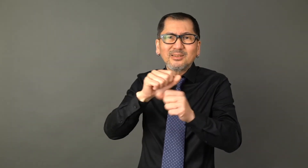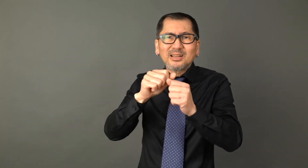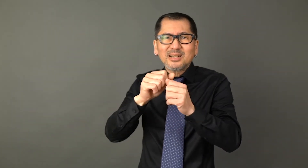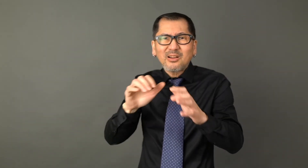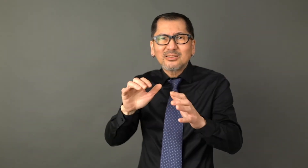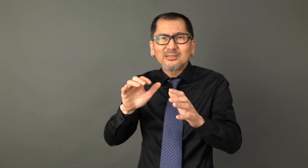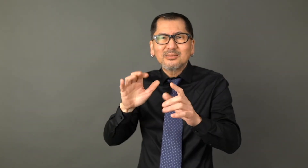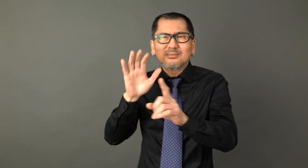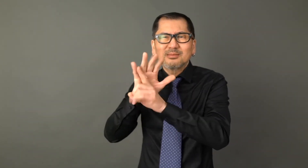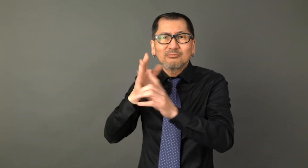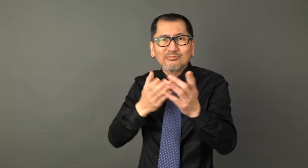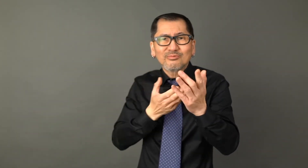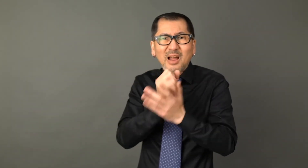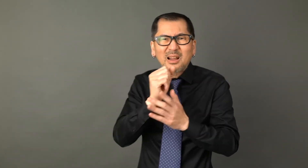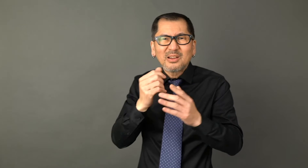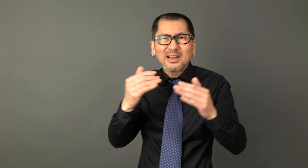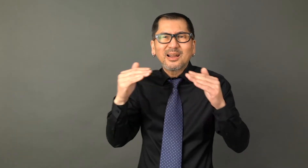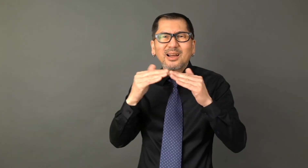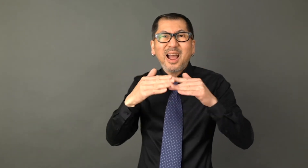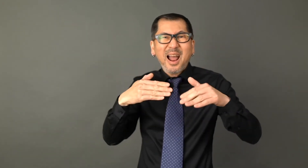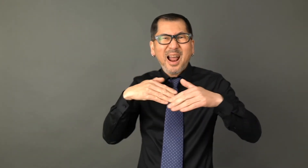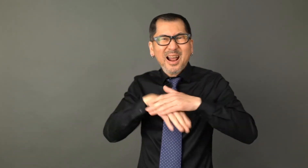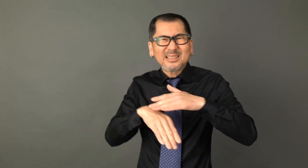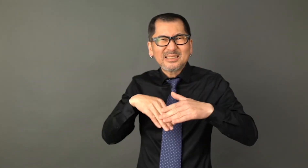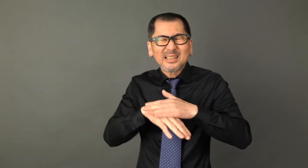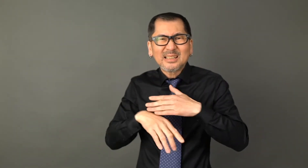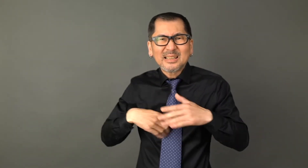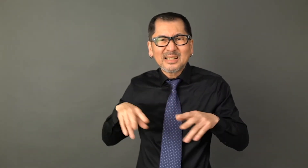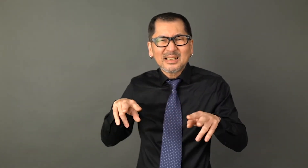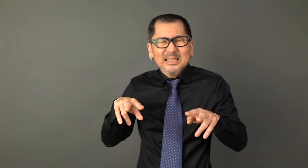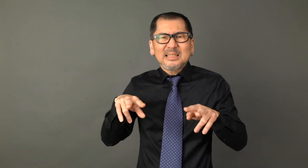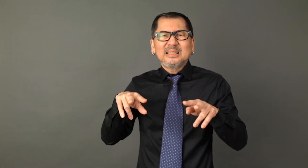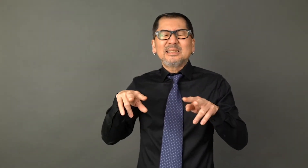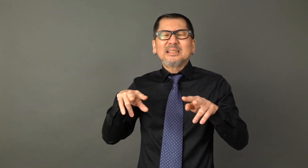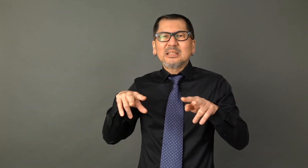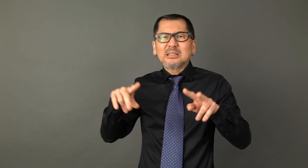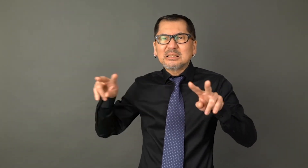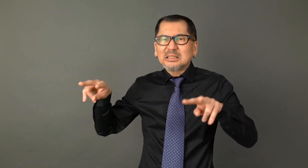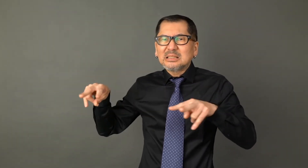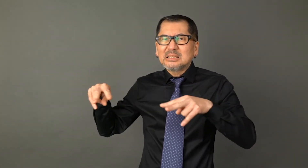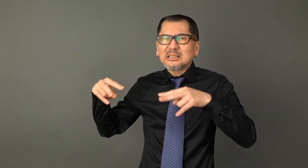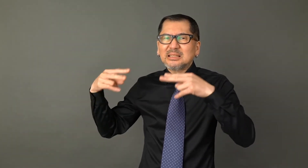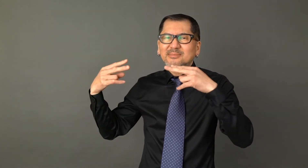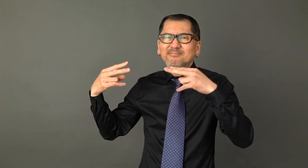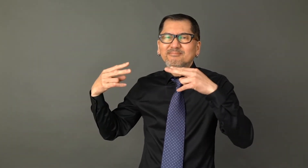He had his rights to equal access taken away. My wife and I looked at each other